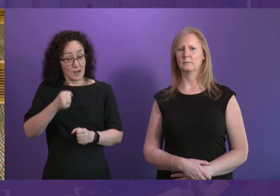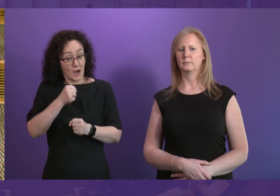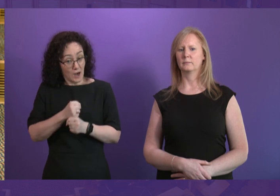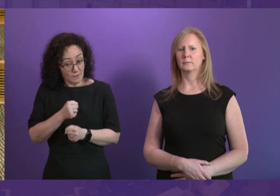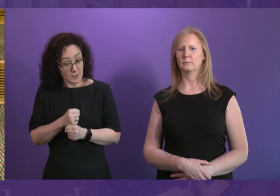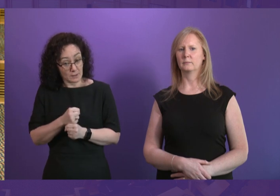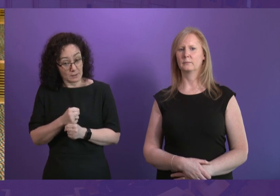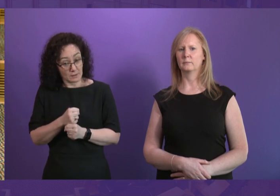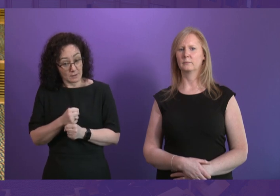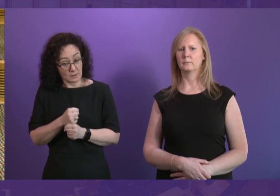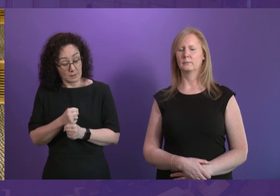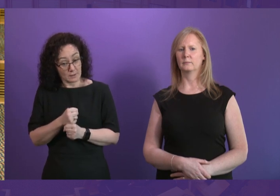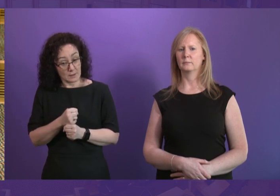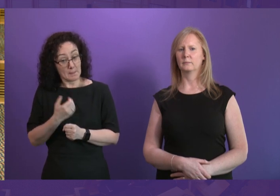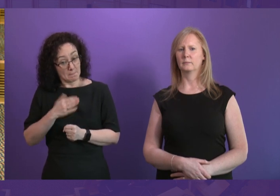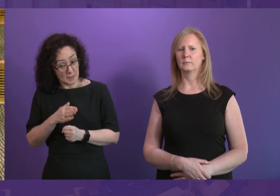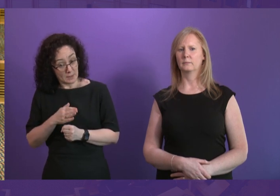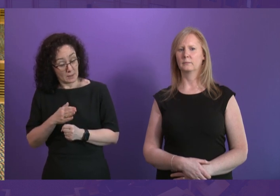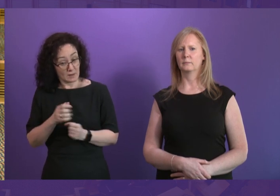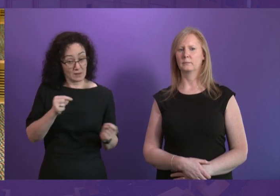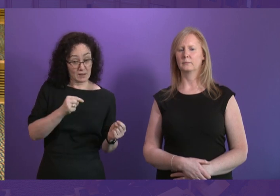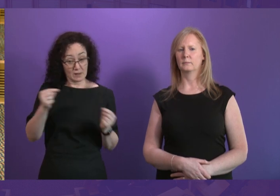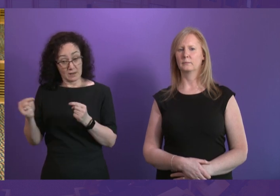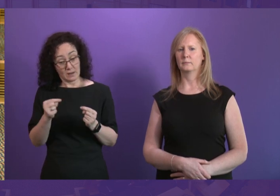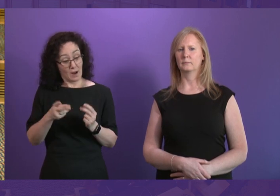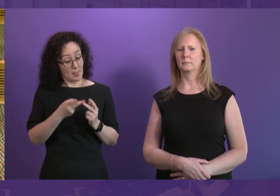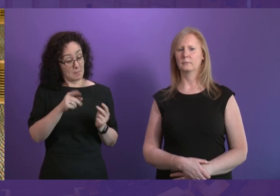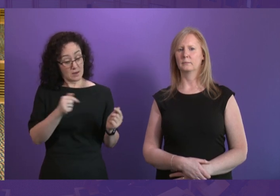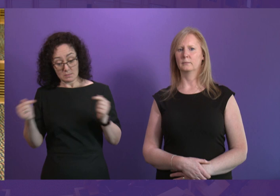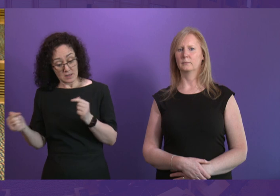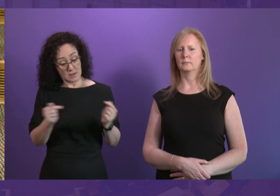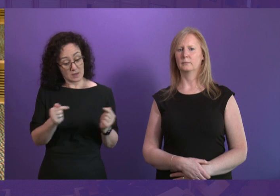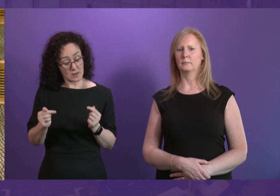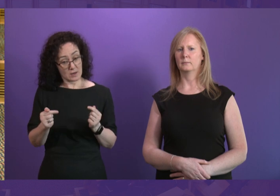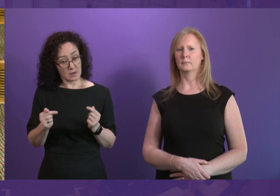time by the unionist parties in the Parliament—that we have the power to ensure a public sector